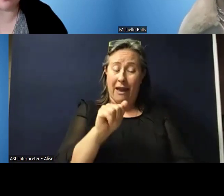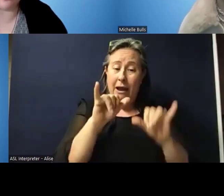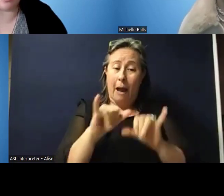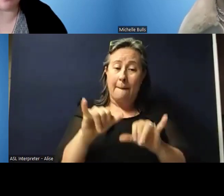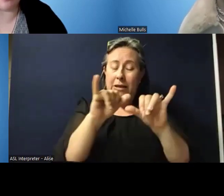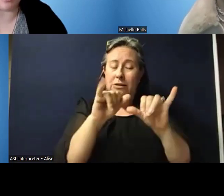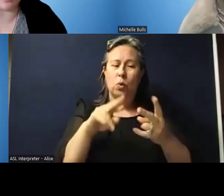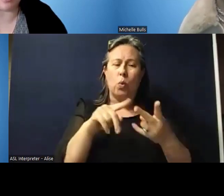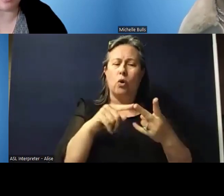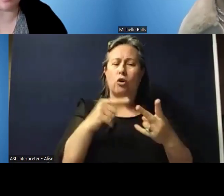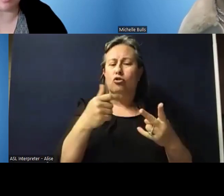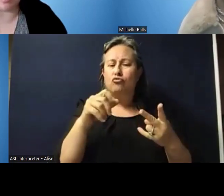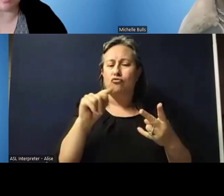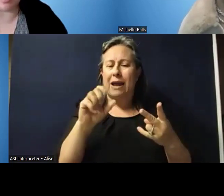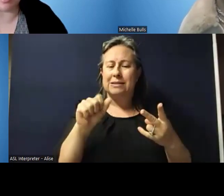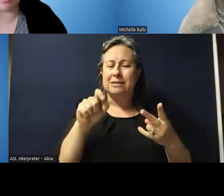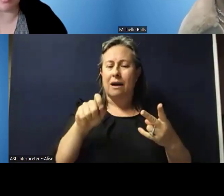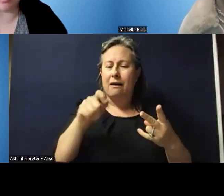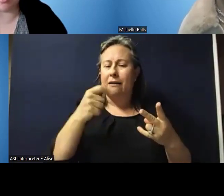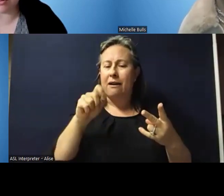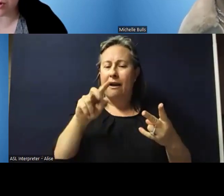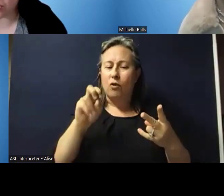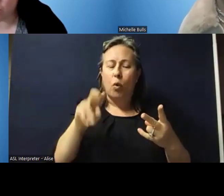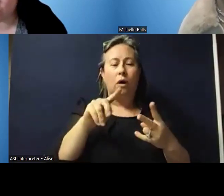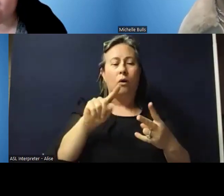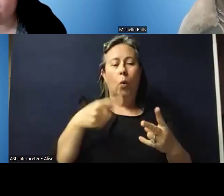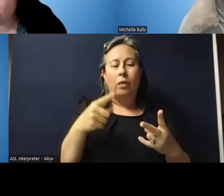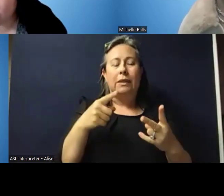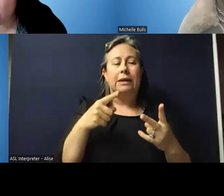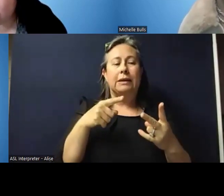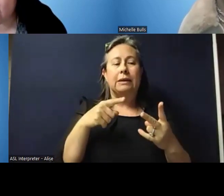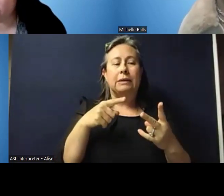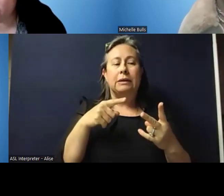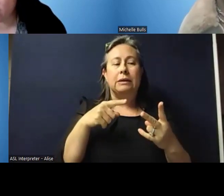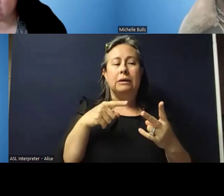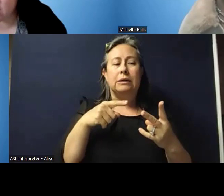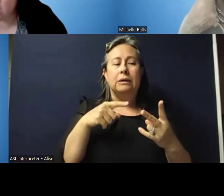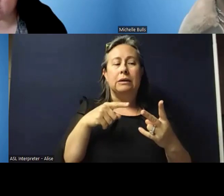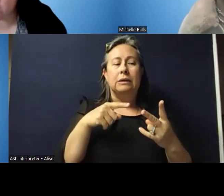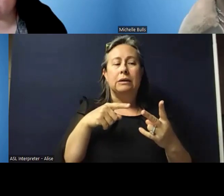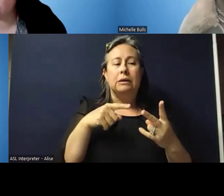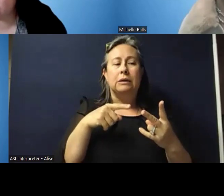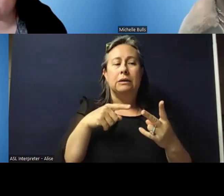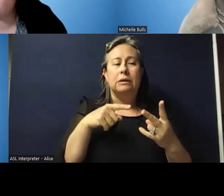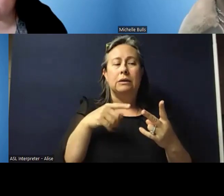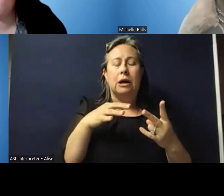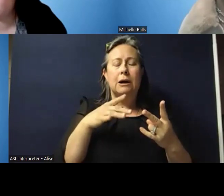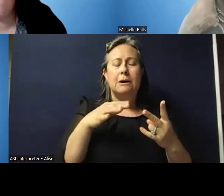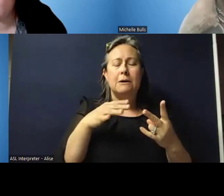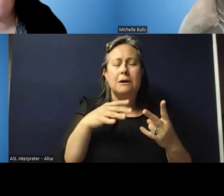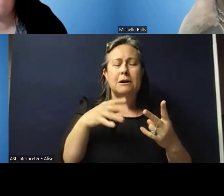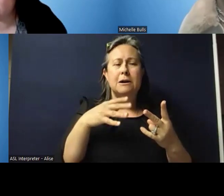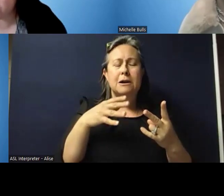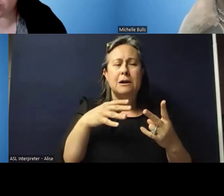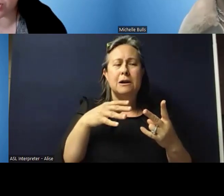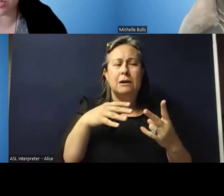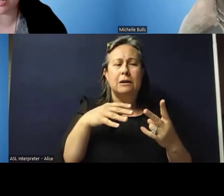or do they only need to do these two registrations?